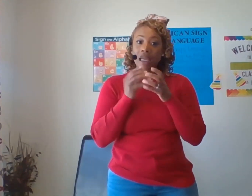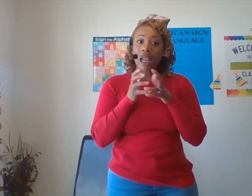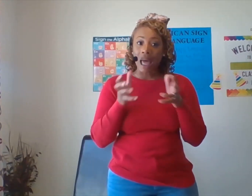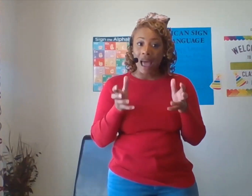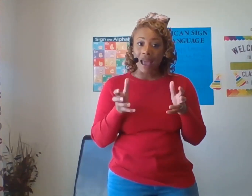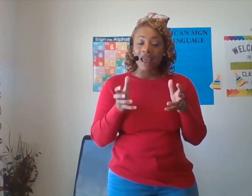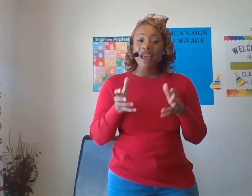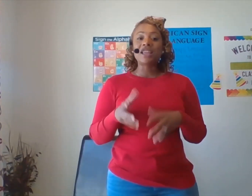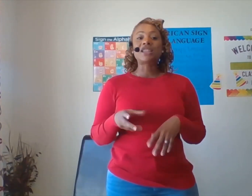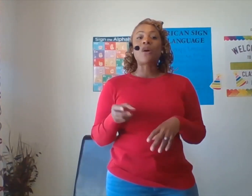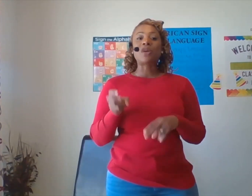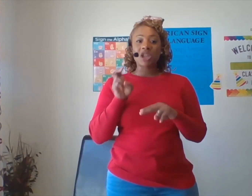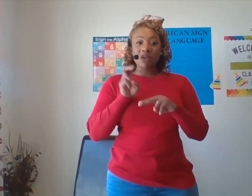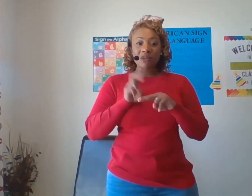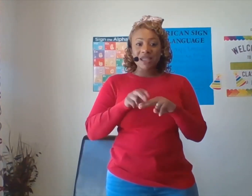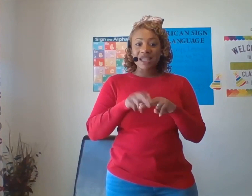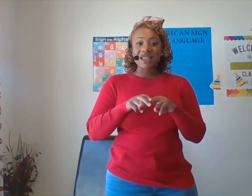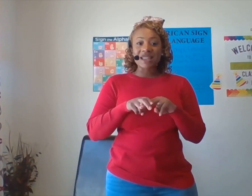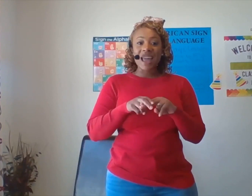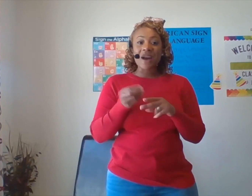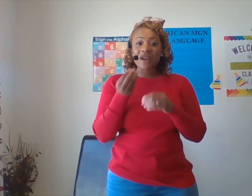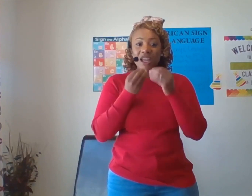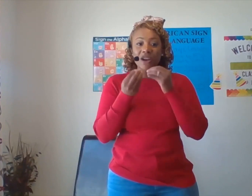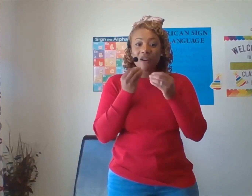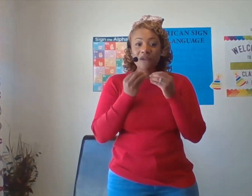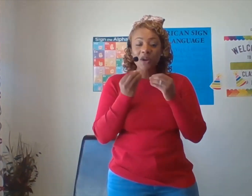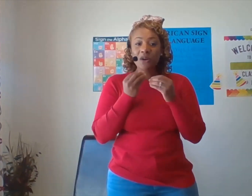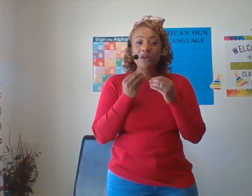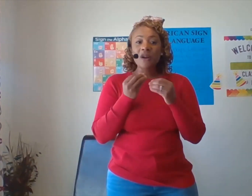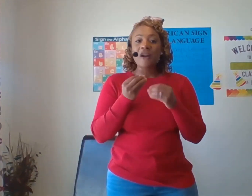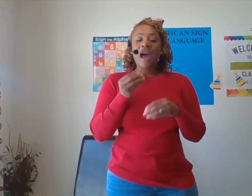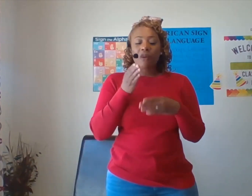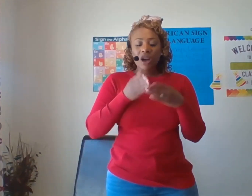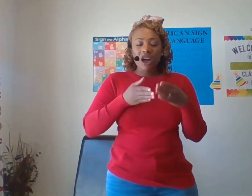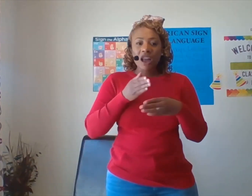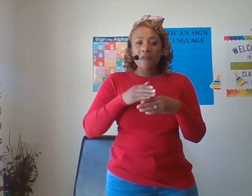a lot and so when she would be sitting down eating her food I would cut up